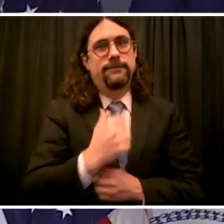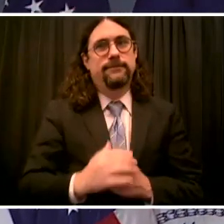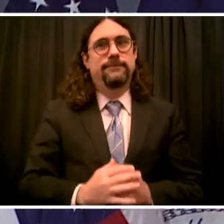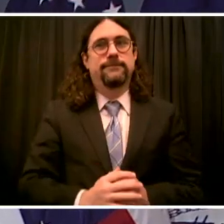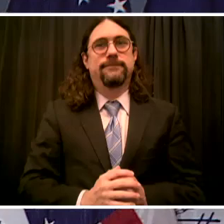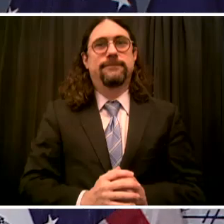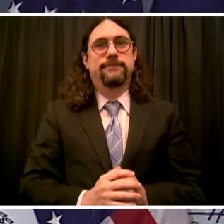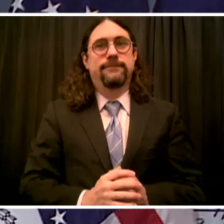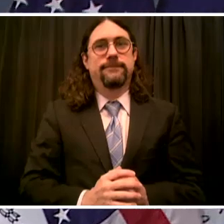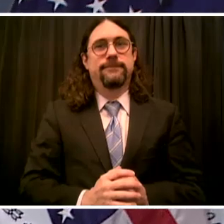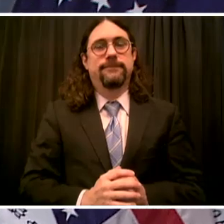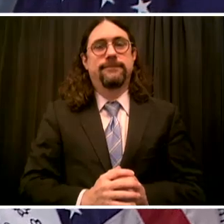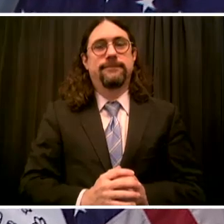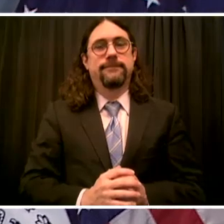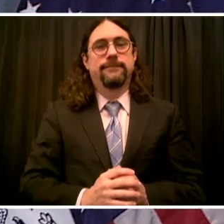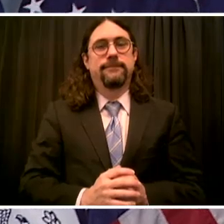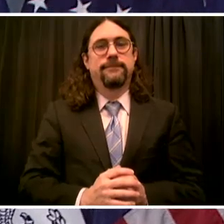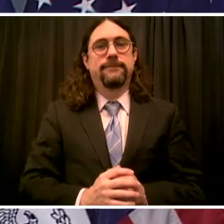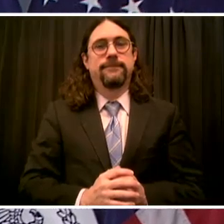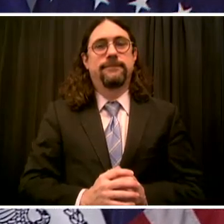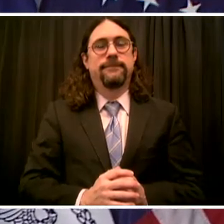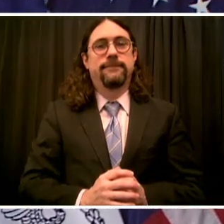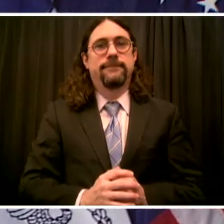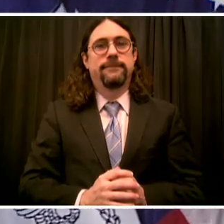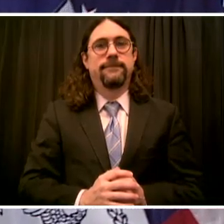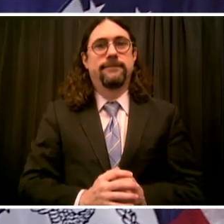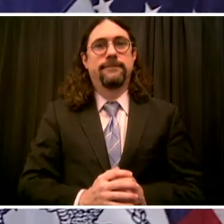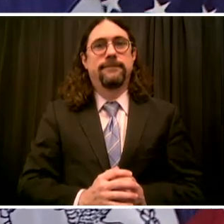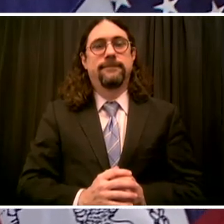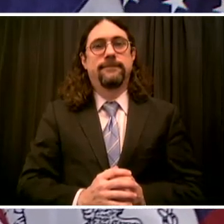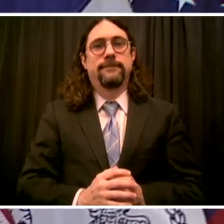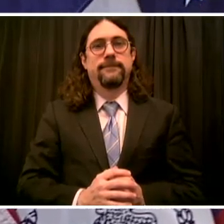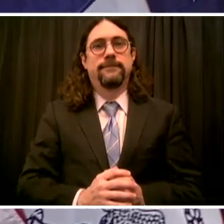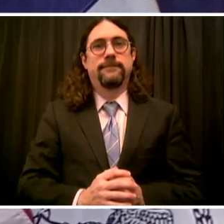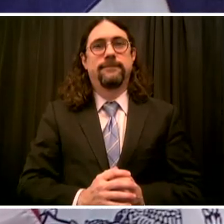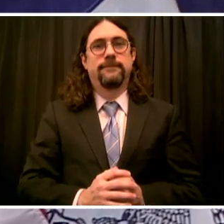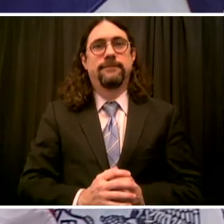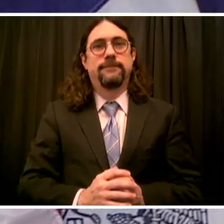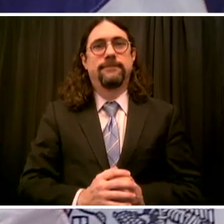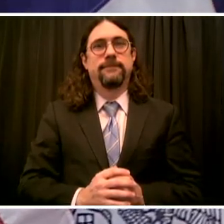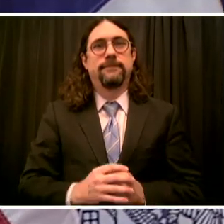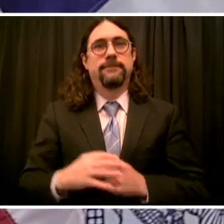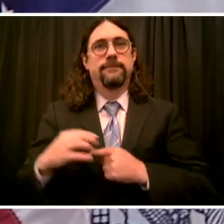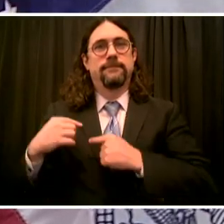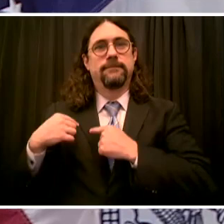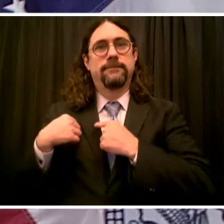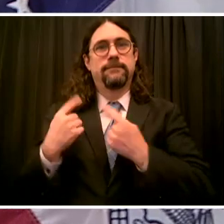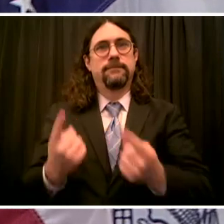WELL, GOOD MORNING, EVERYBODY. TI'SE BEN A